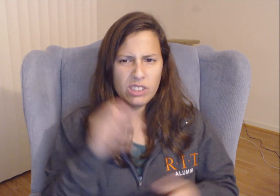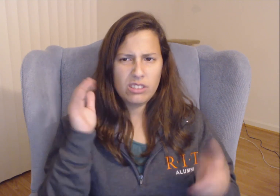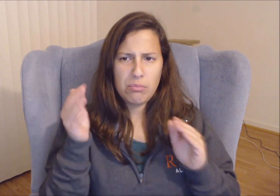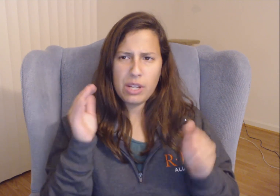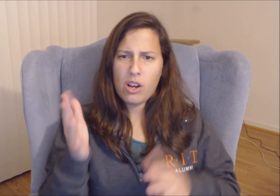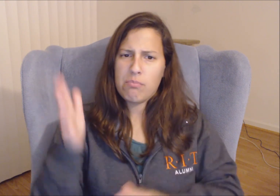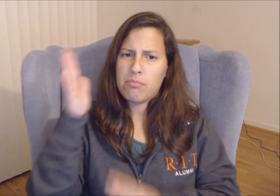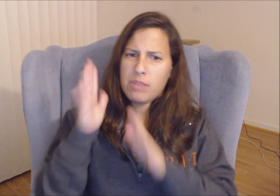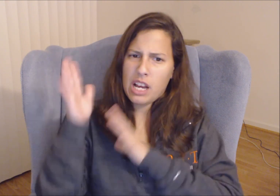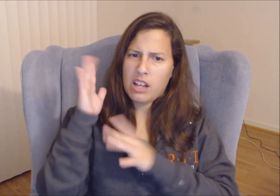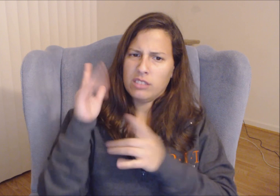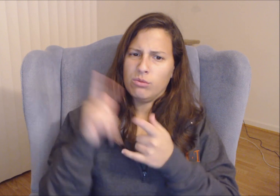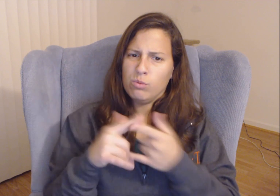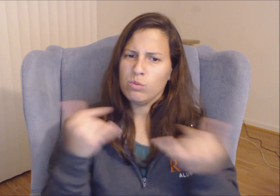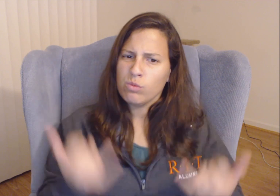Compared to the past to present.